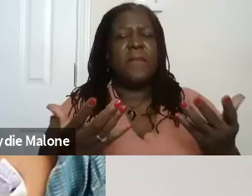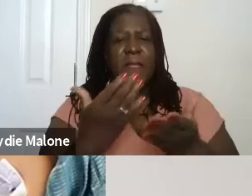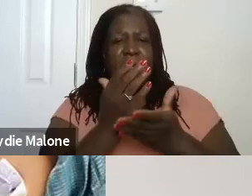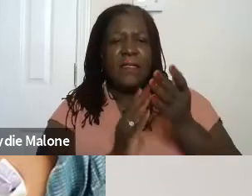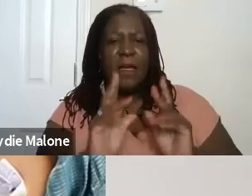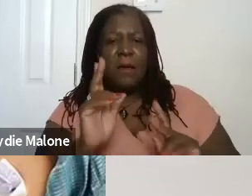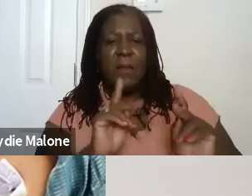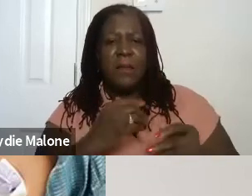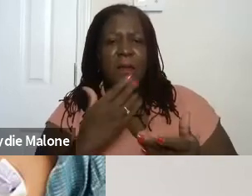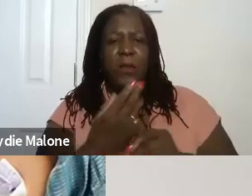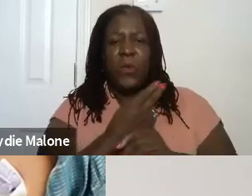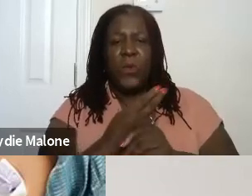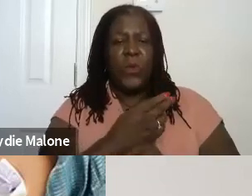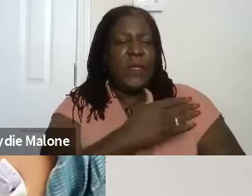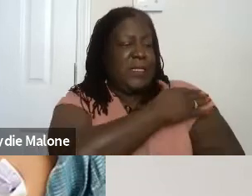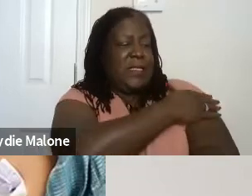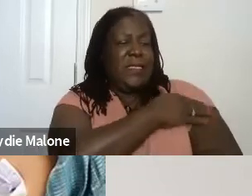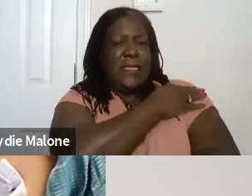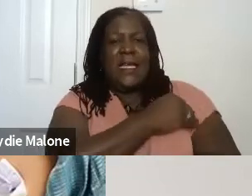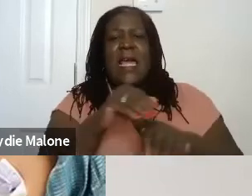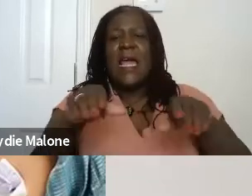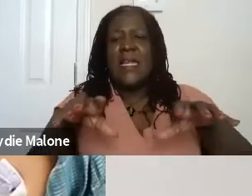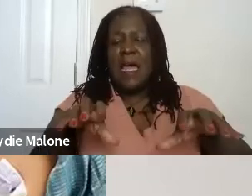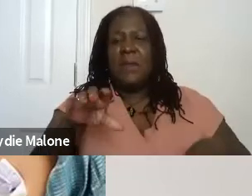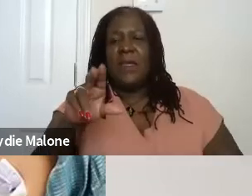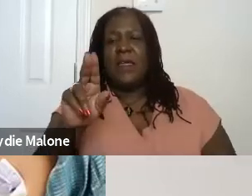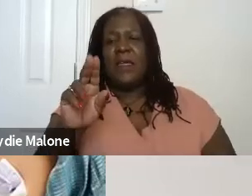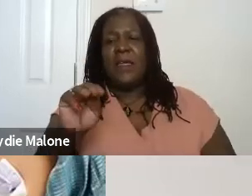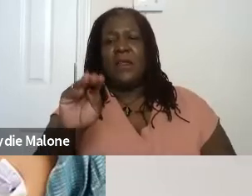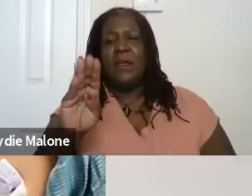of skin numbing medicines and this may work for some people but it really just numbs the